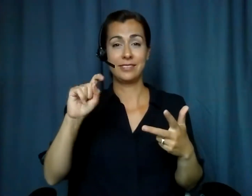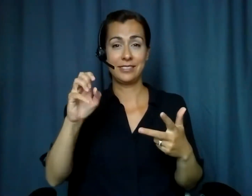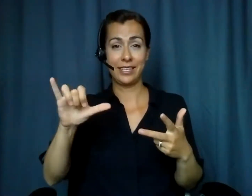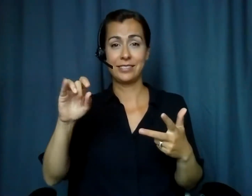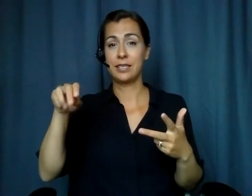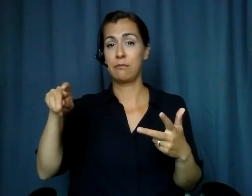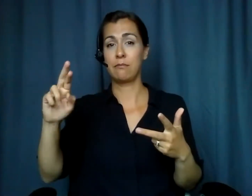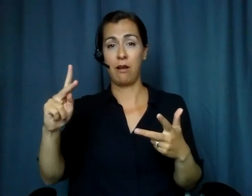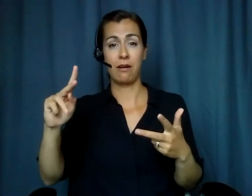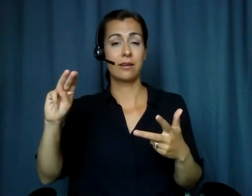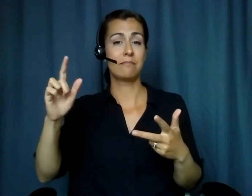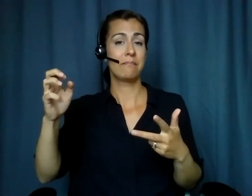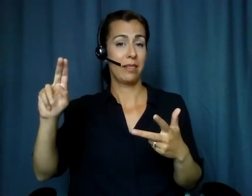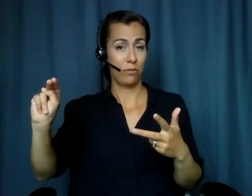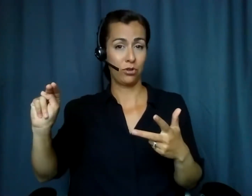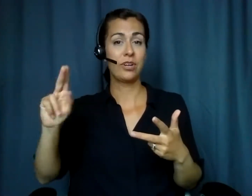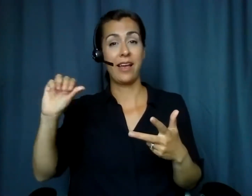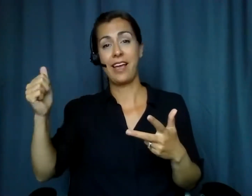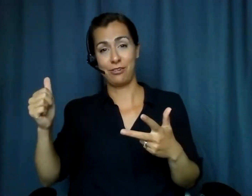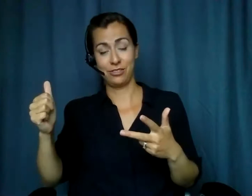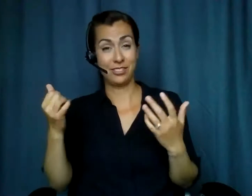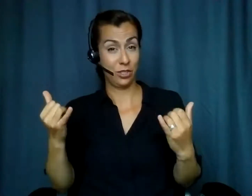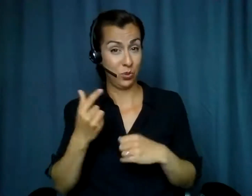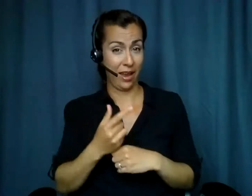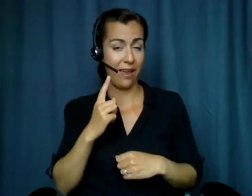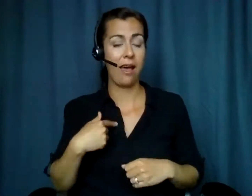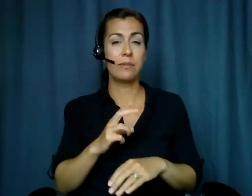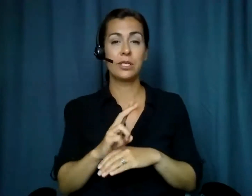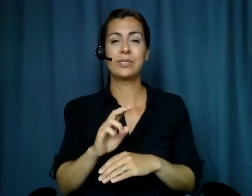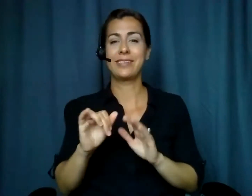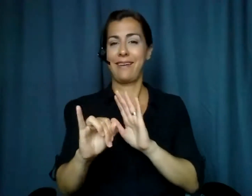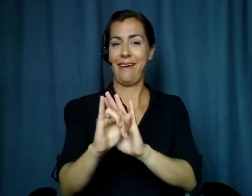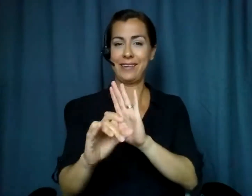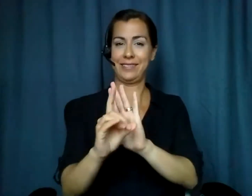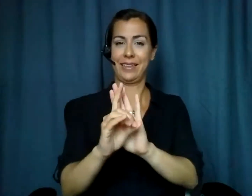you're welcome to put questions in chat or you can raise your hand.